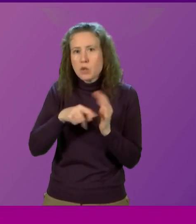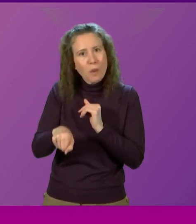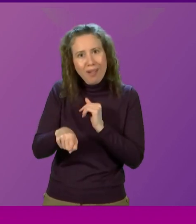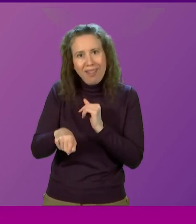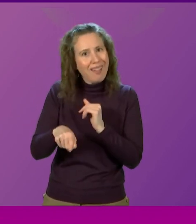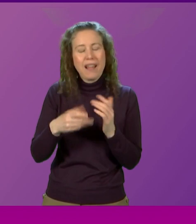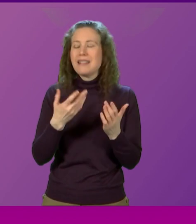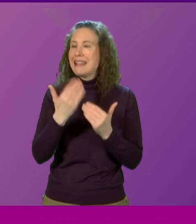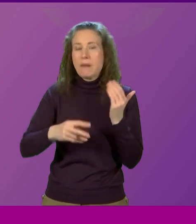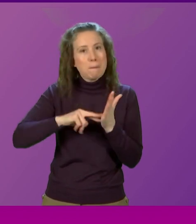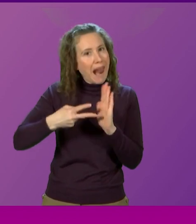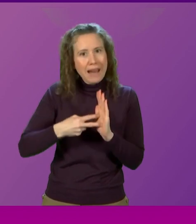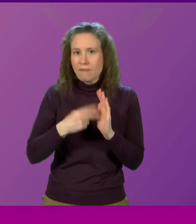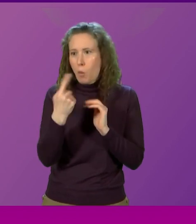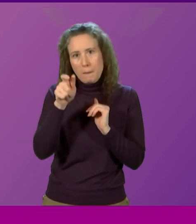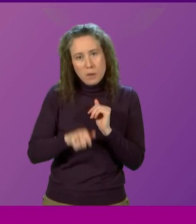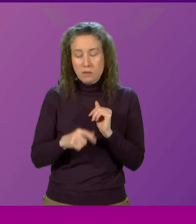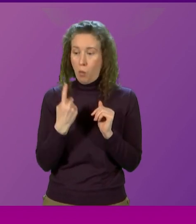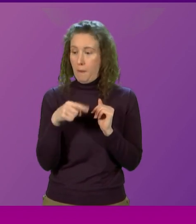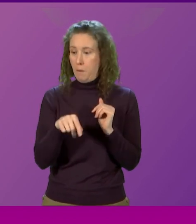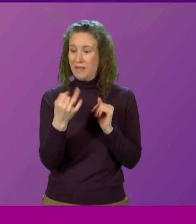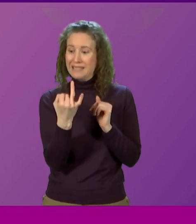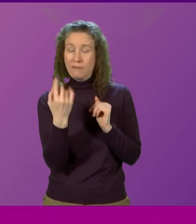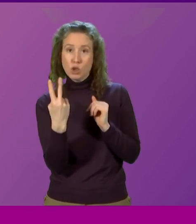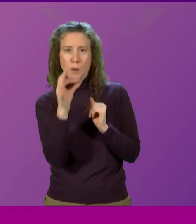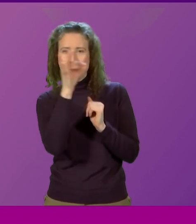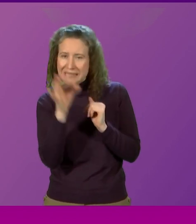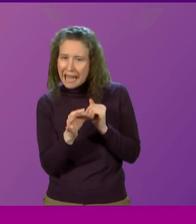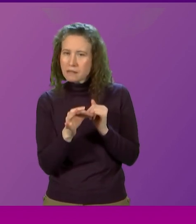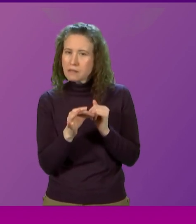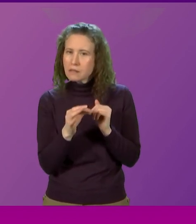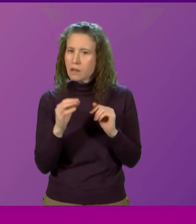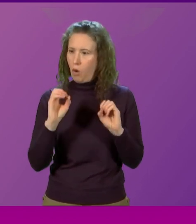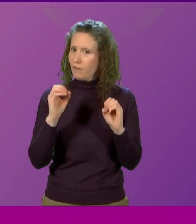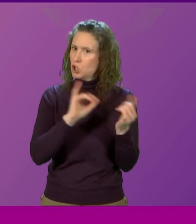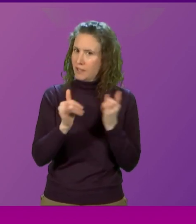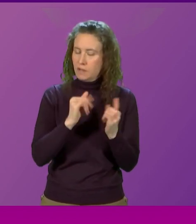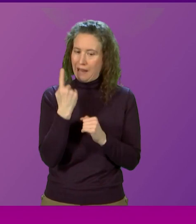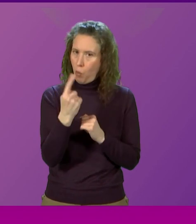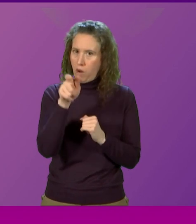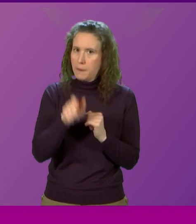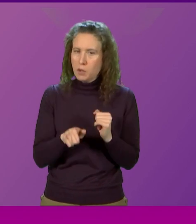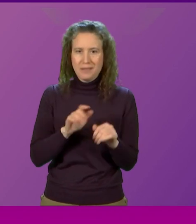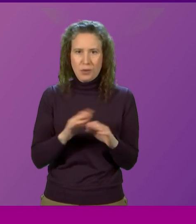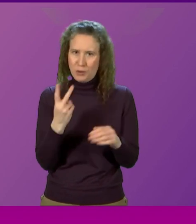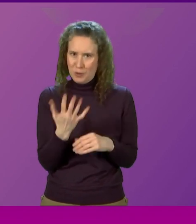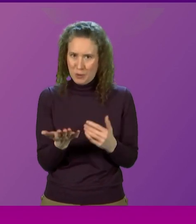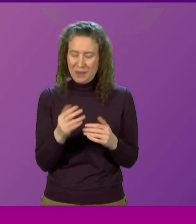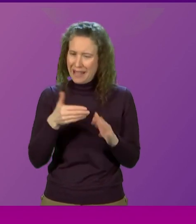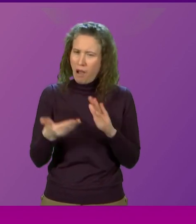In the six months that I have been asked about and have talked about, 1.72 per cent—less than 2 per cent—of shifts were single crewed.